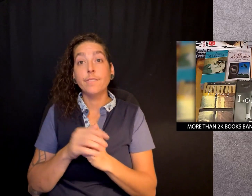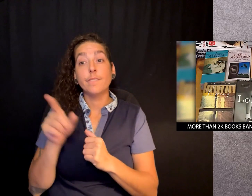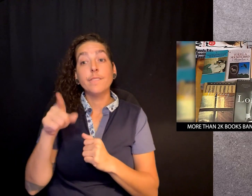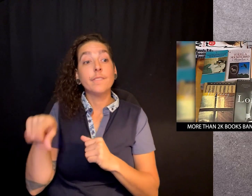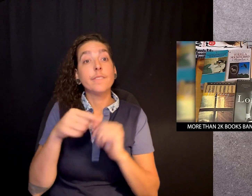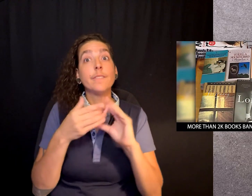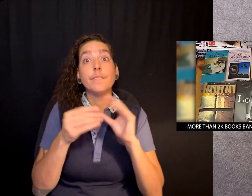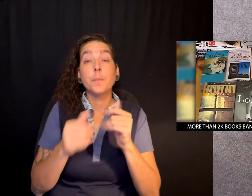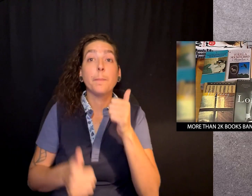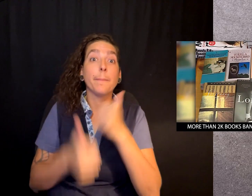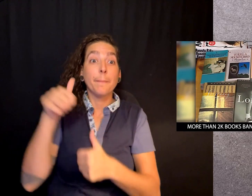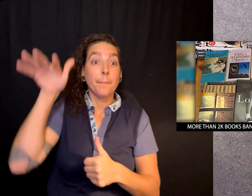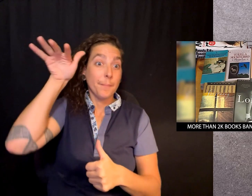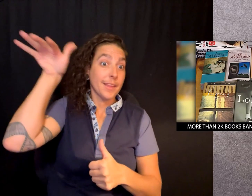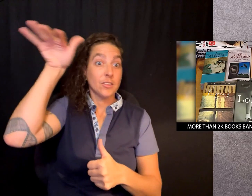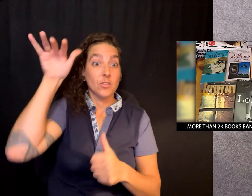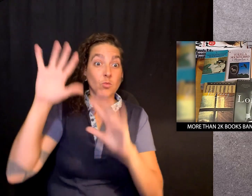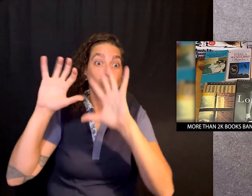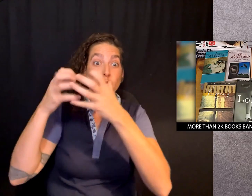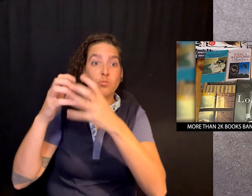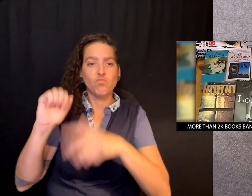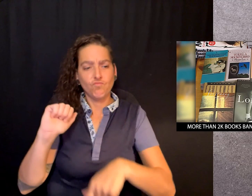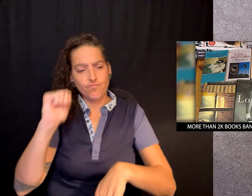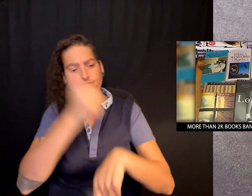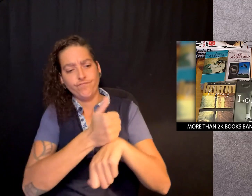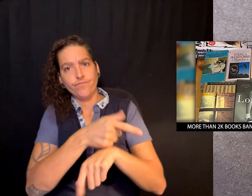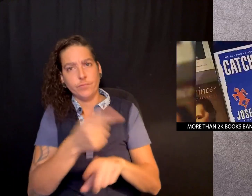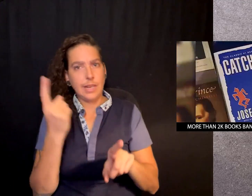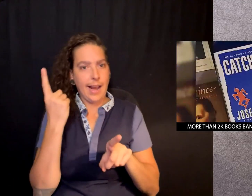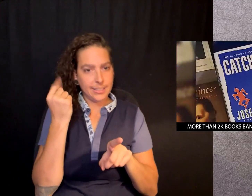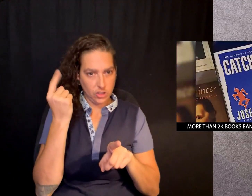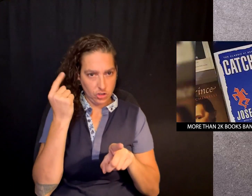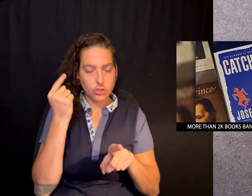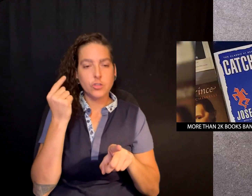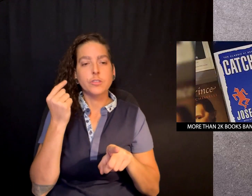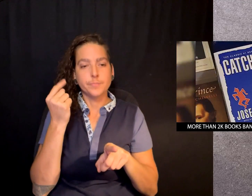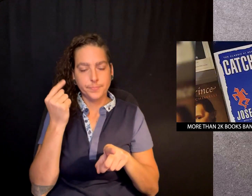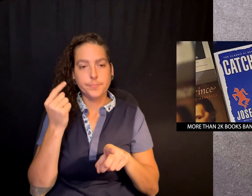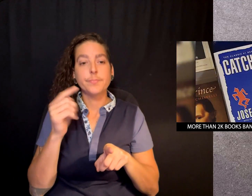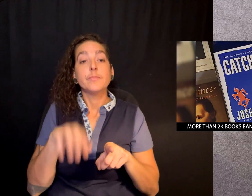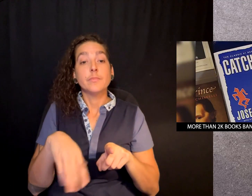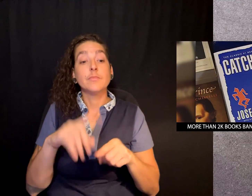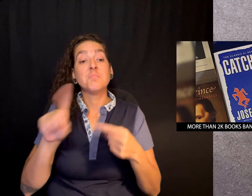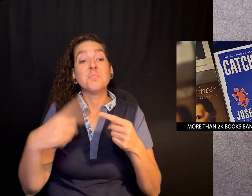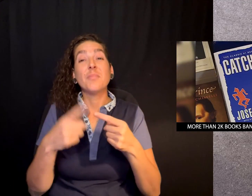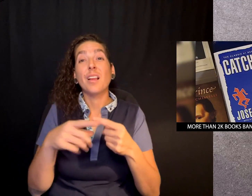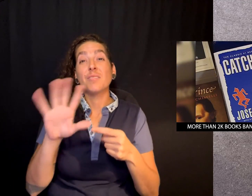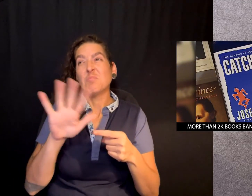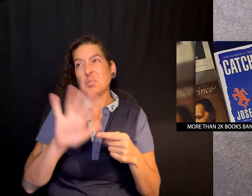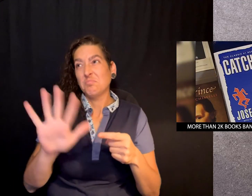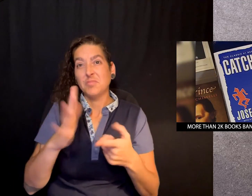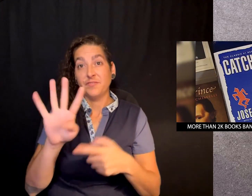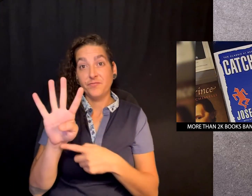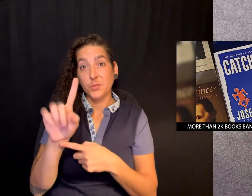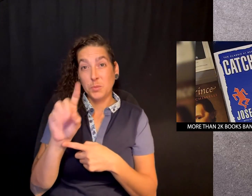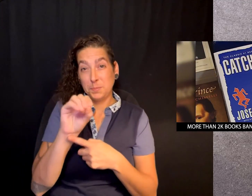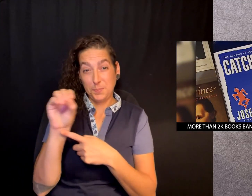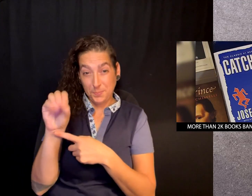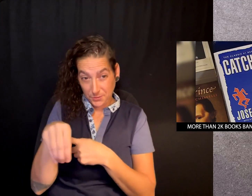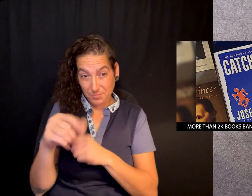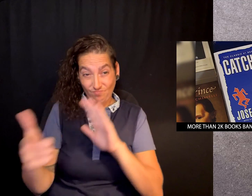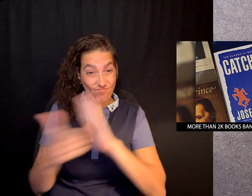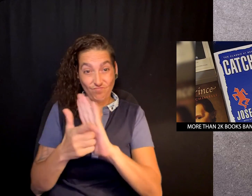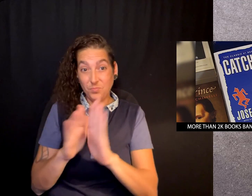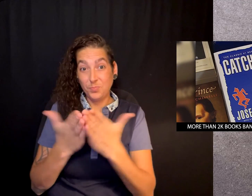say the majority of those groups were formed in the last year about 41% of the banned books